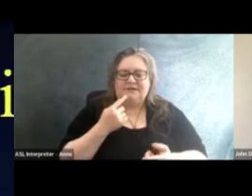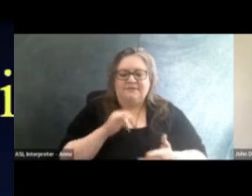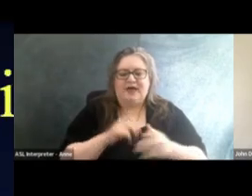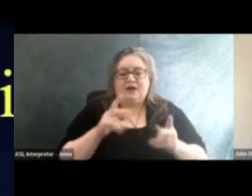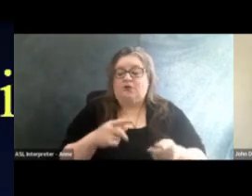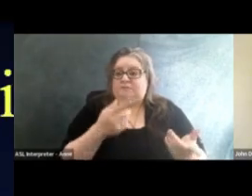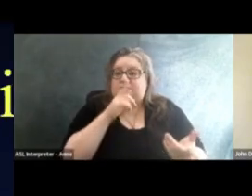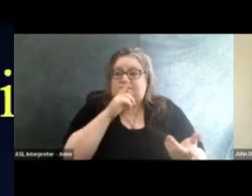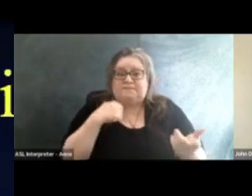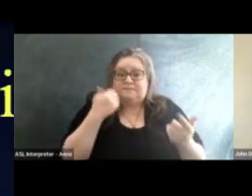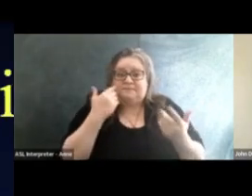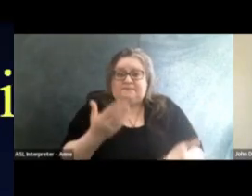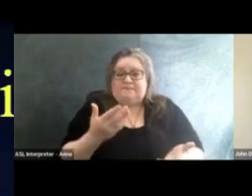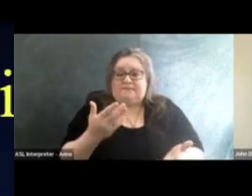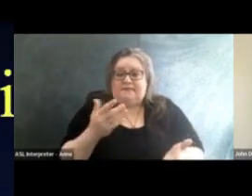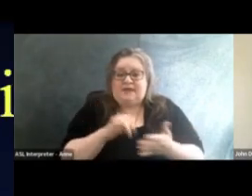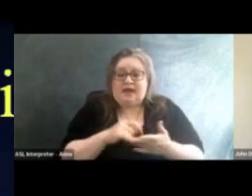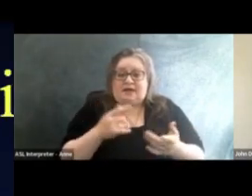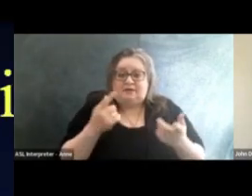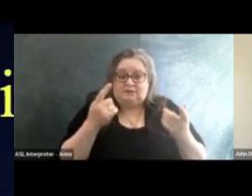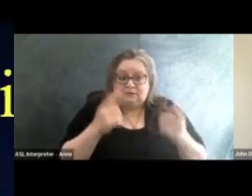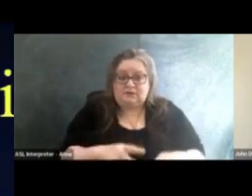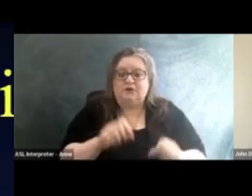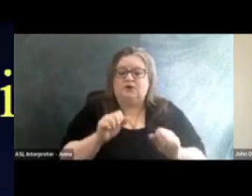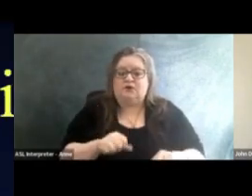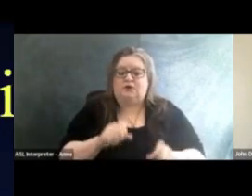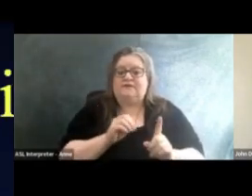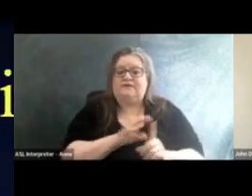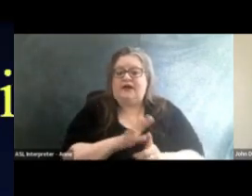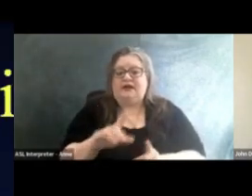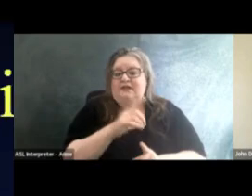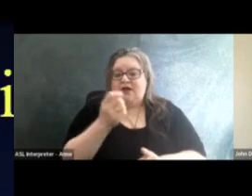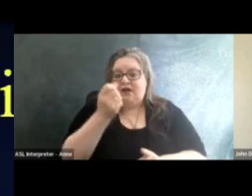even realize was an event that could have affected their cognitive functioning. It could